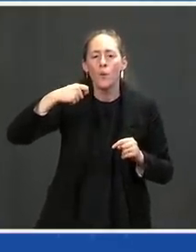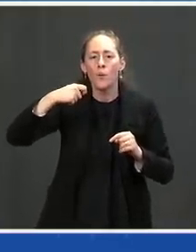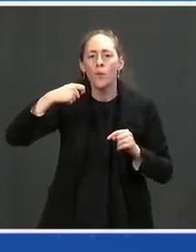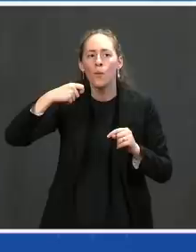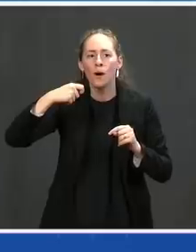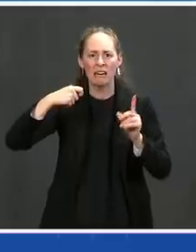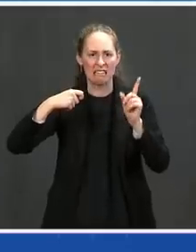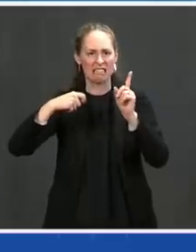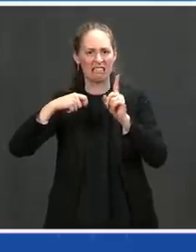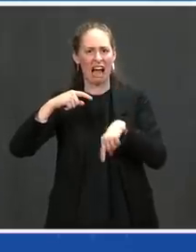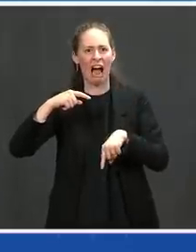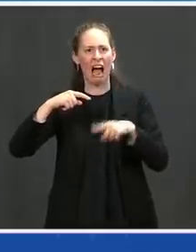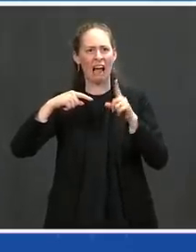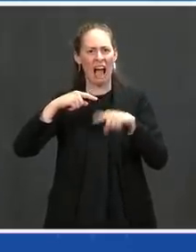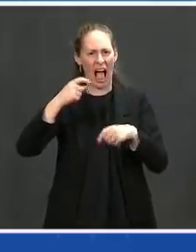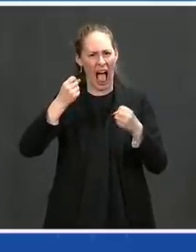where there's asbestos?